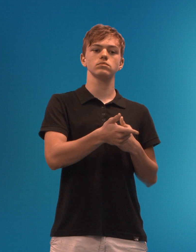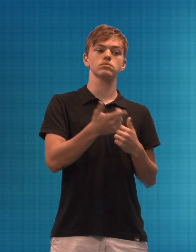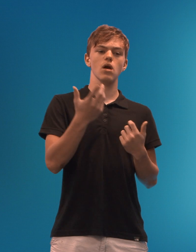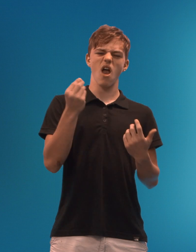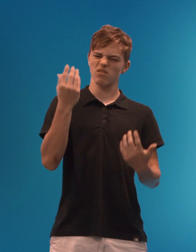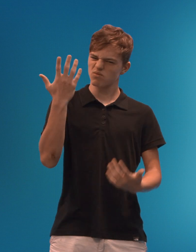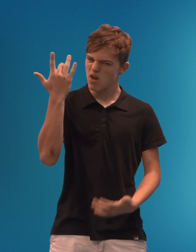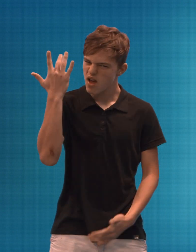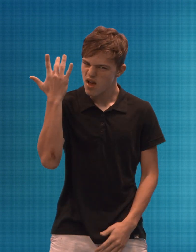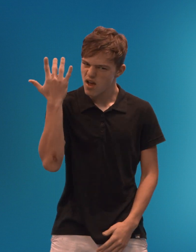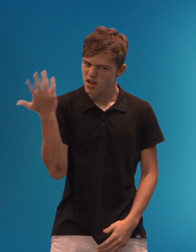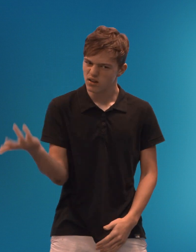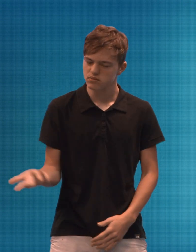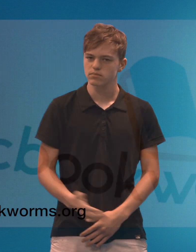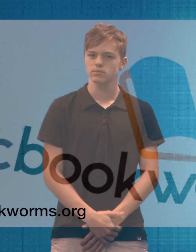Which would you prefer, and why?